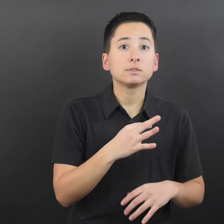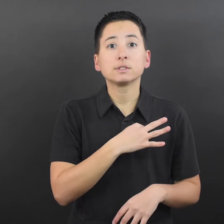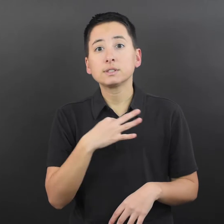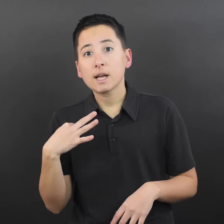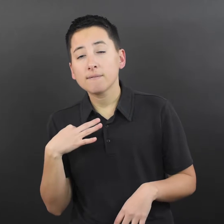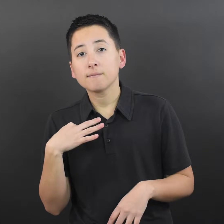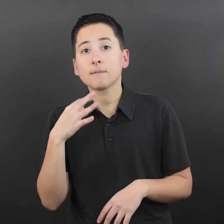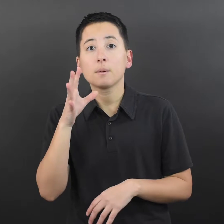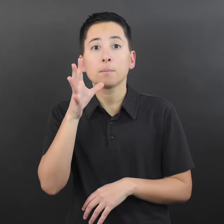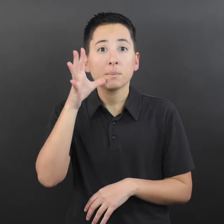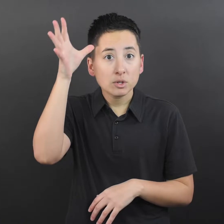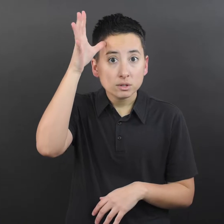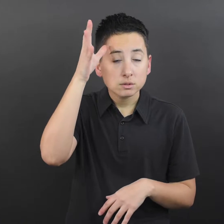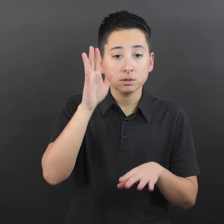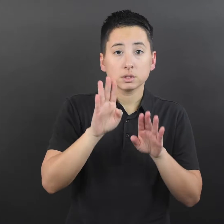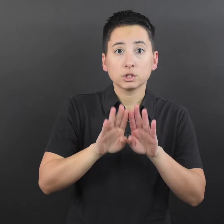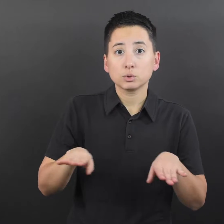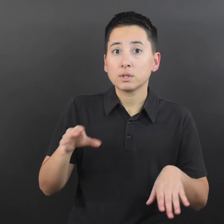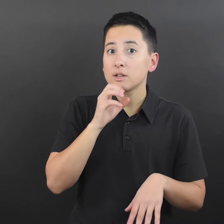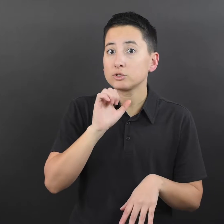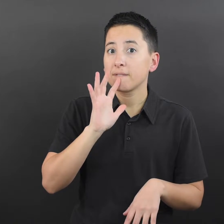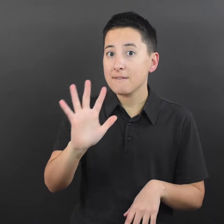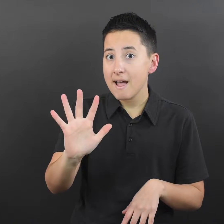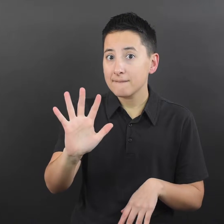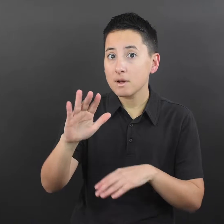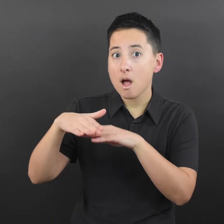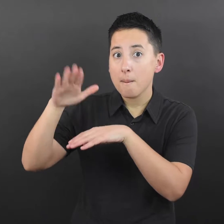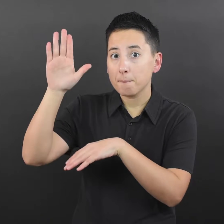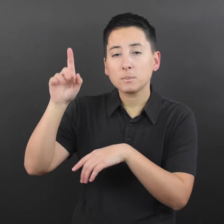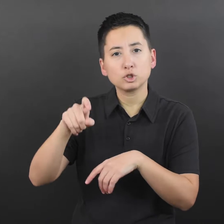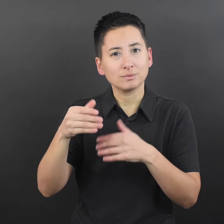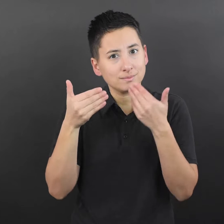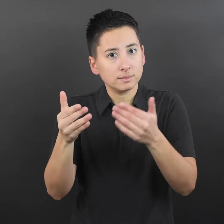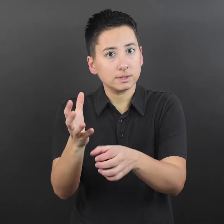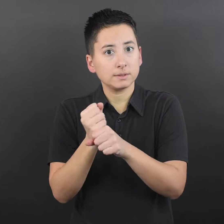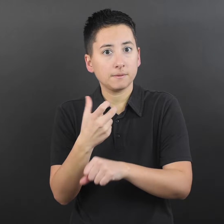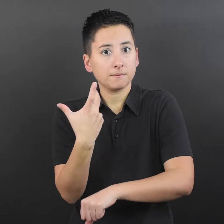Anyone eligible for vaccine - teachers, staff, parents, and children